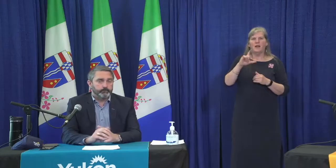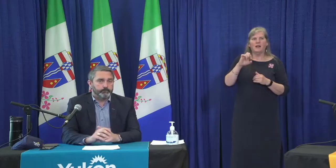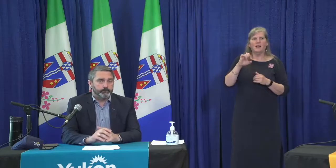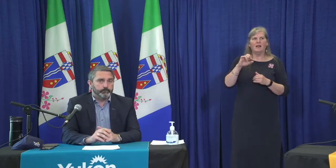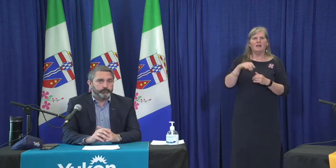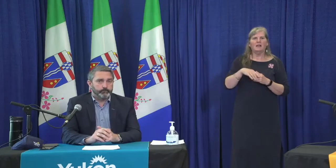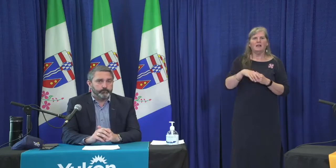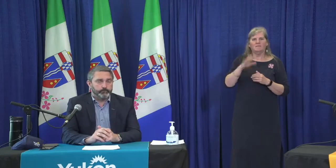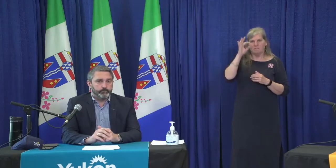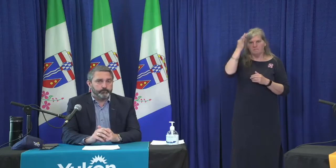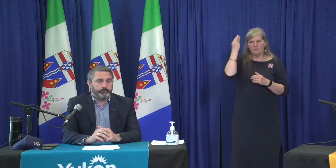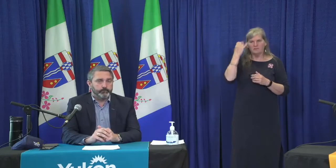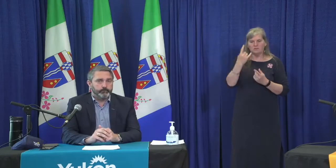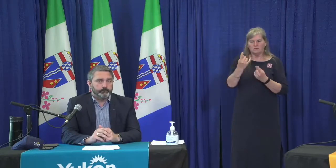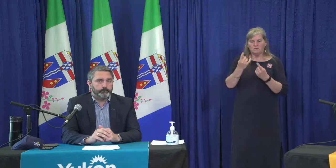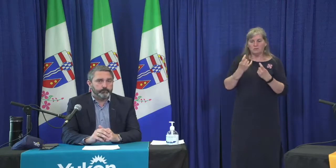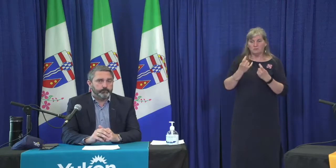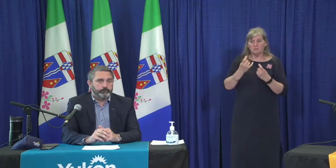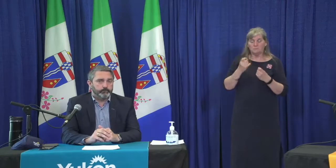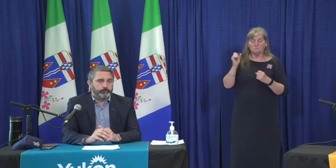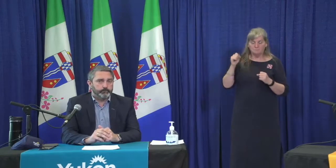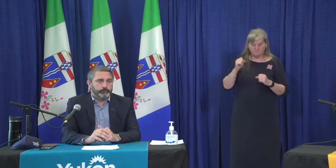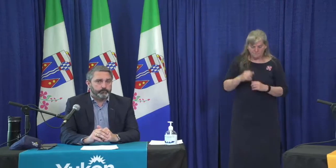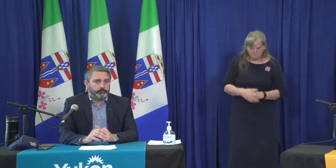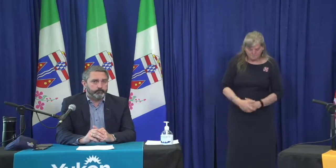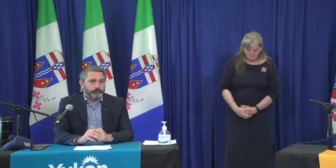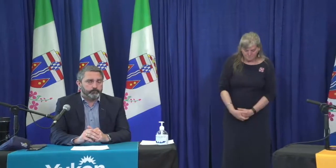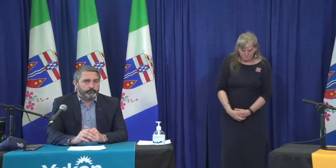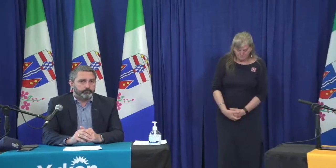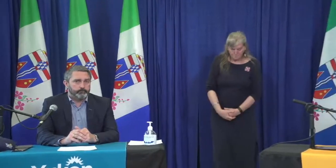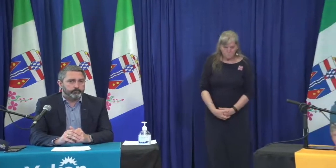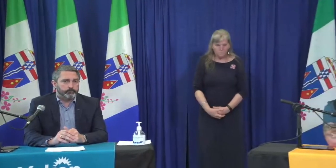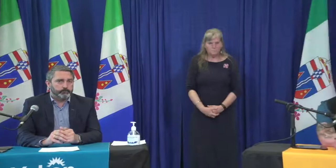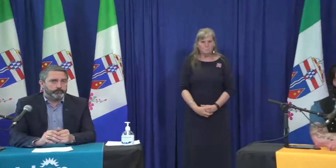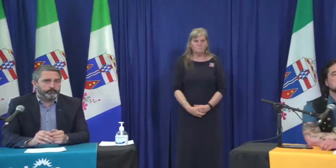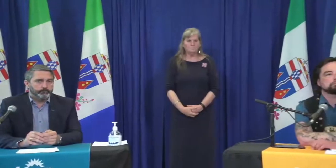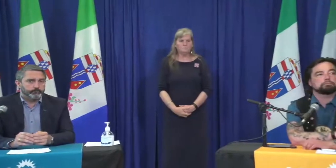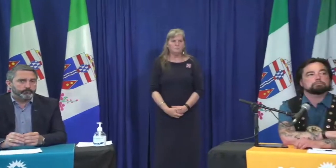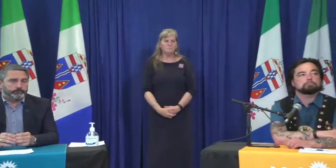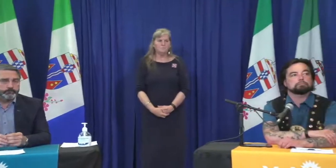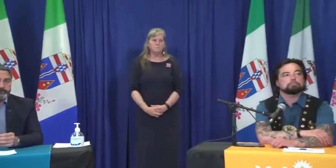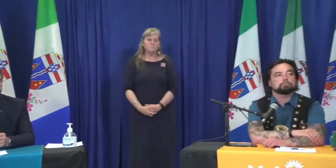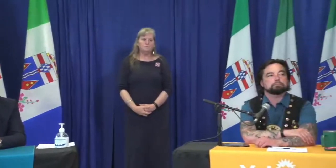Voice of Interpreter: Yes.